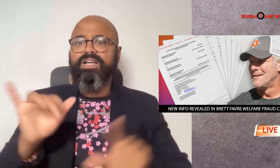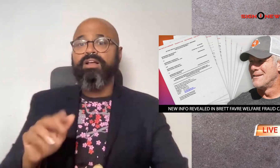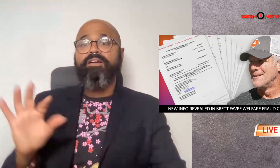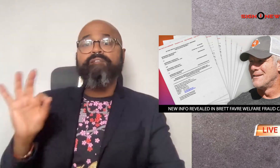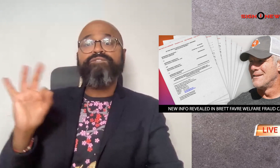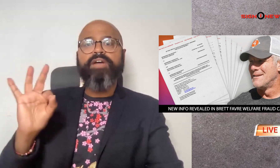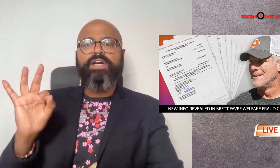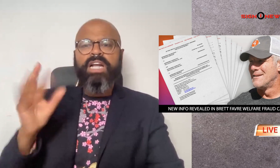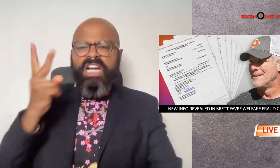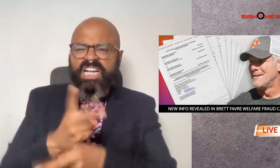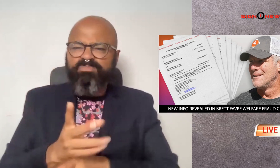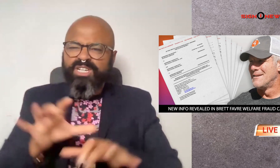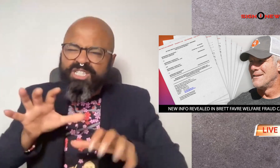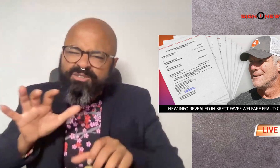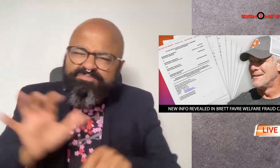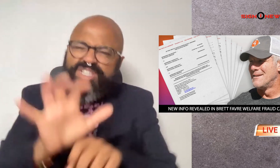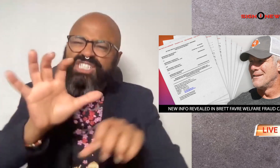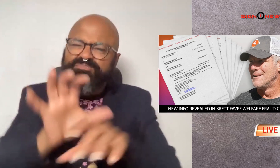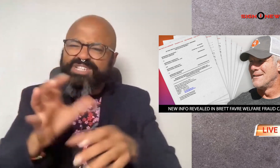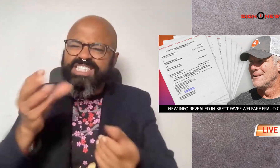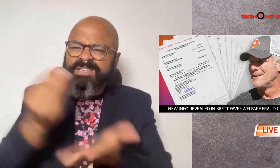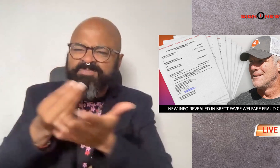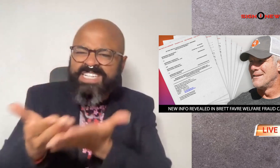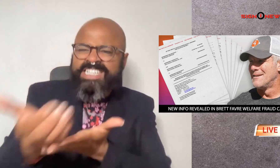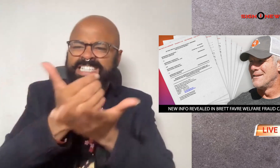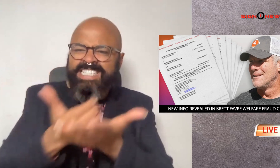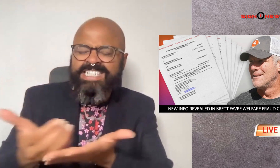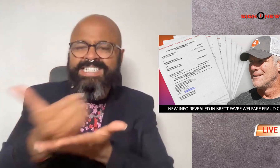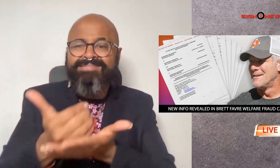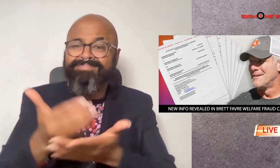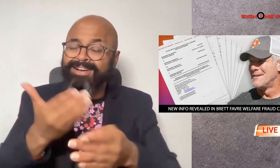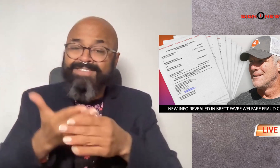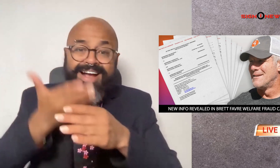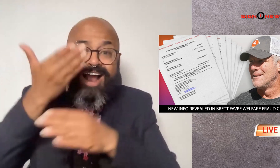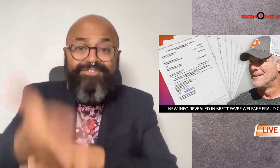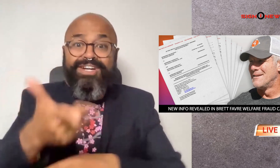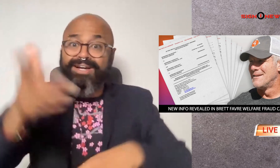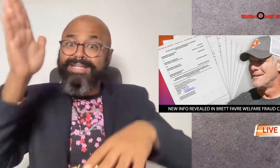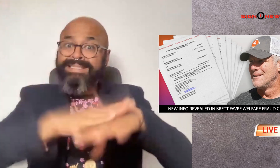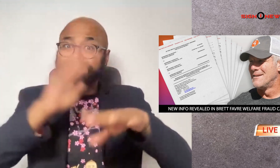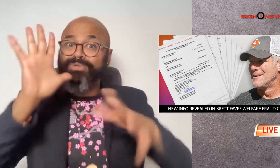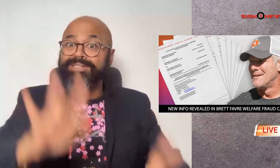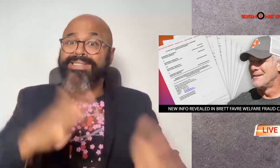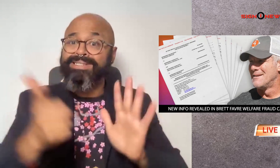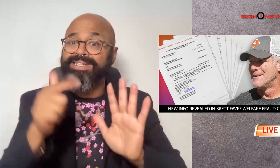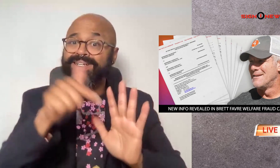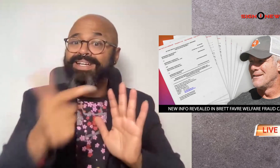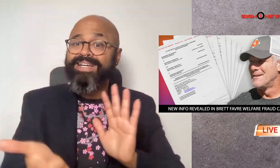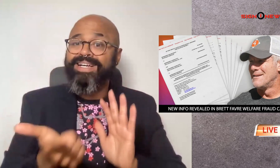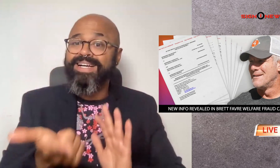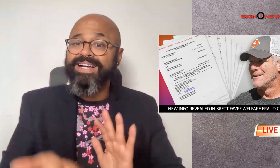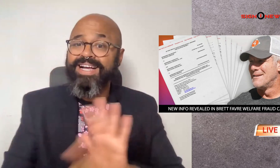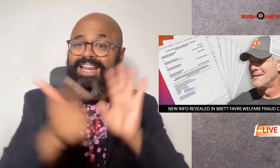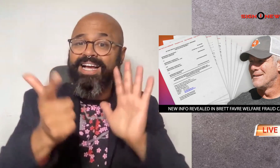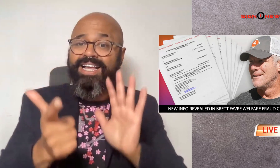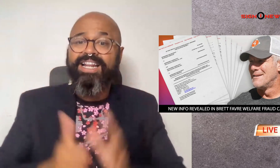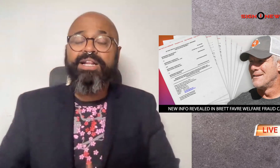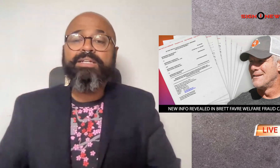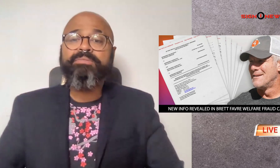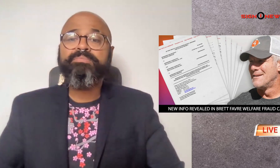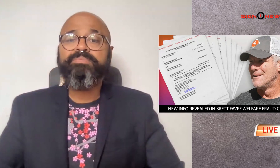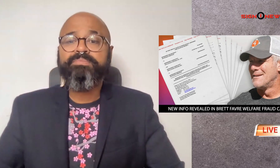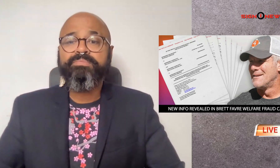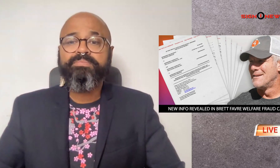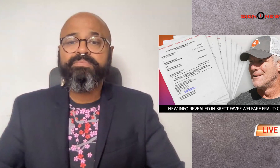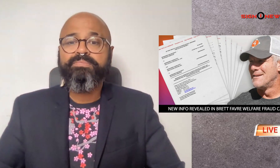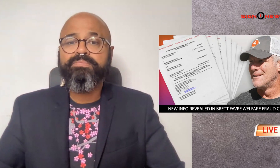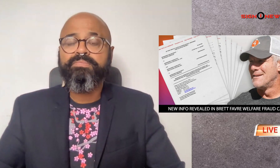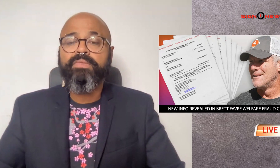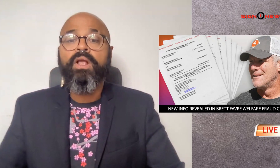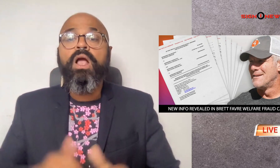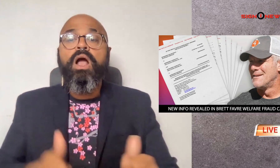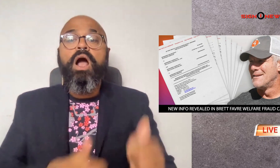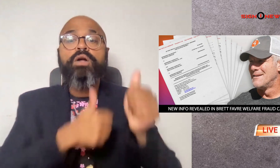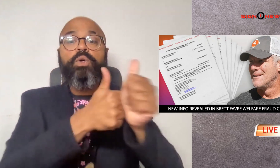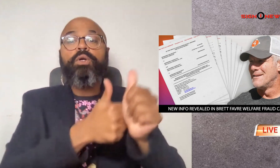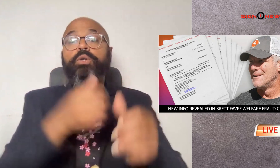Favre kept pushing for the money even after being warned it was potentially illegal and